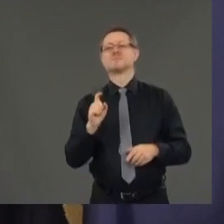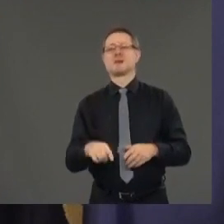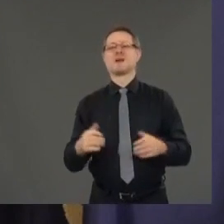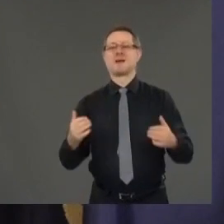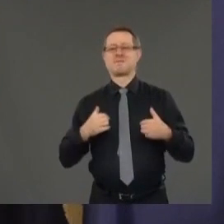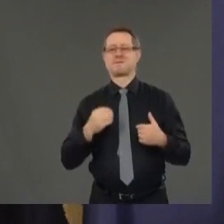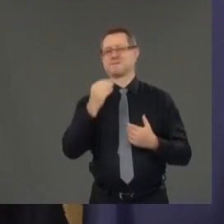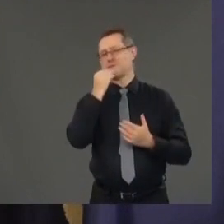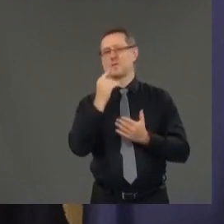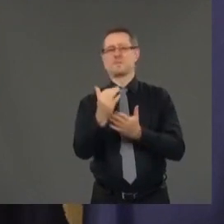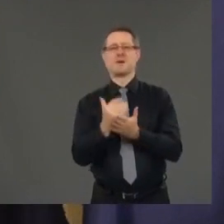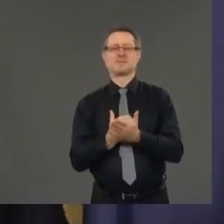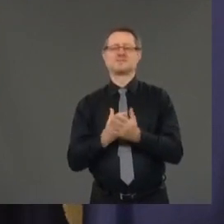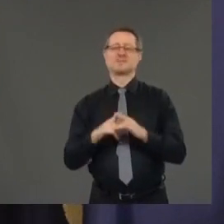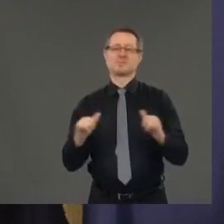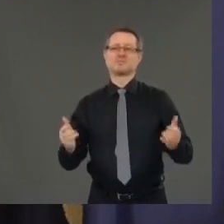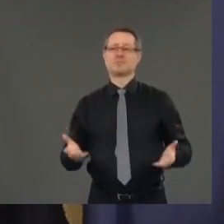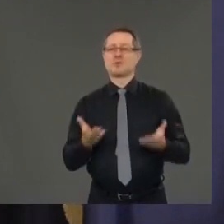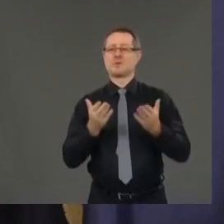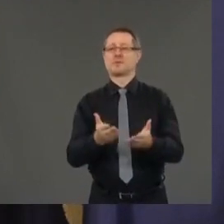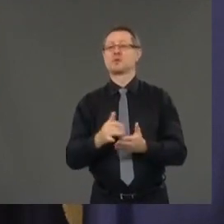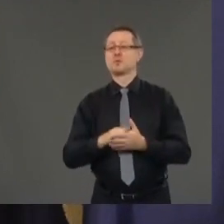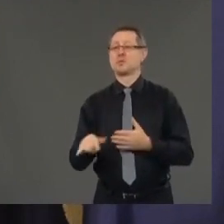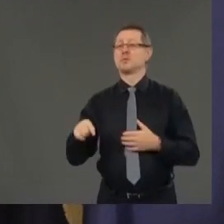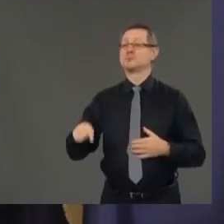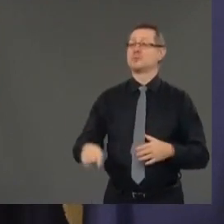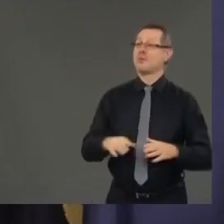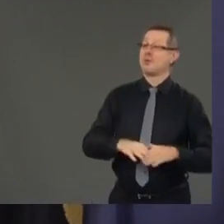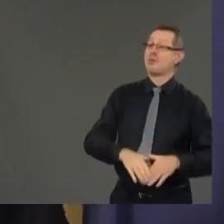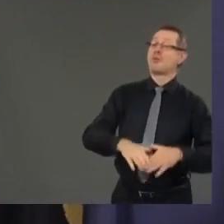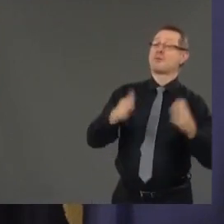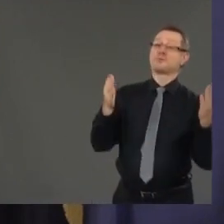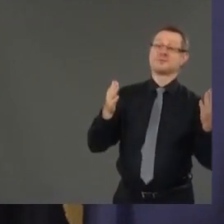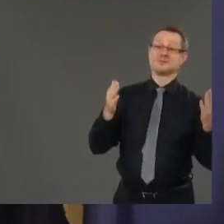FOOD WERE SANDWICHES. EVEN TO BE A BAR, YOU HAD TO